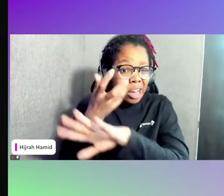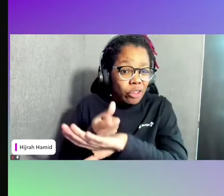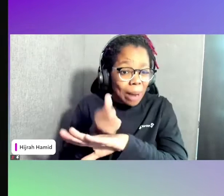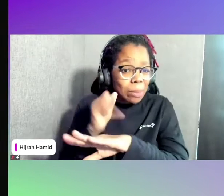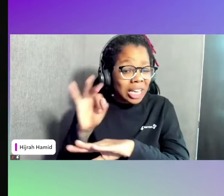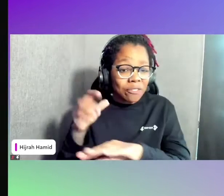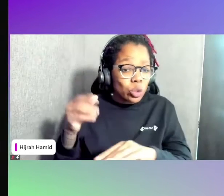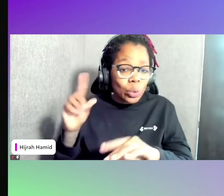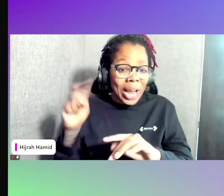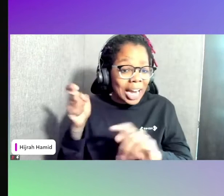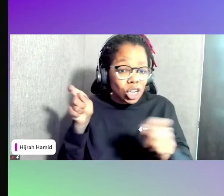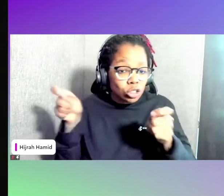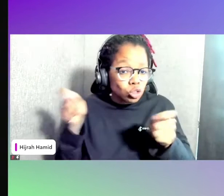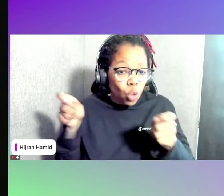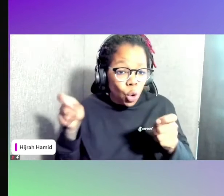paralysis, what are you going to do with your